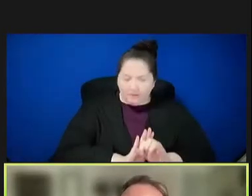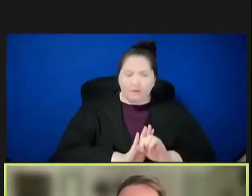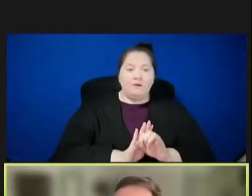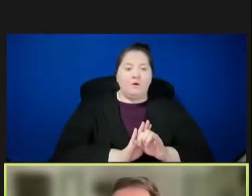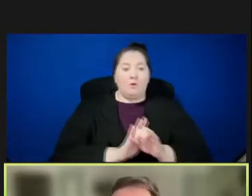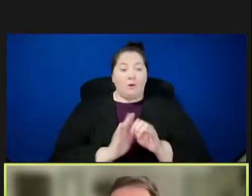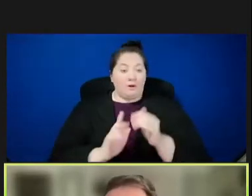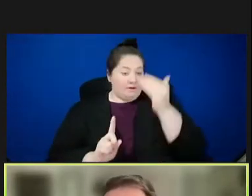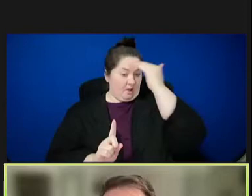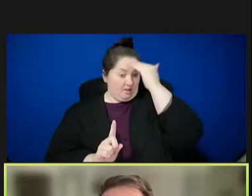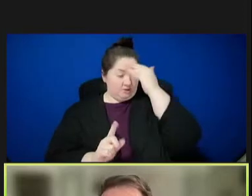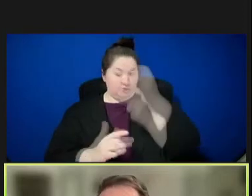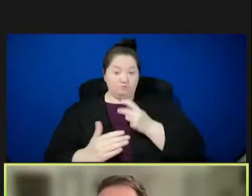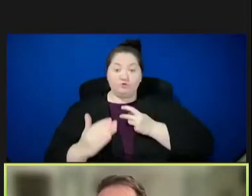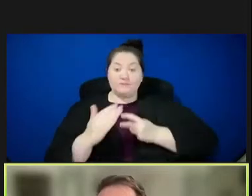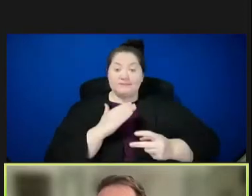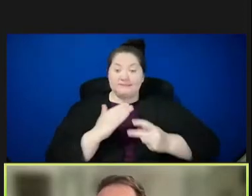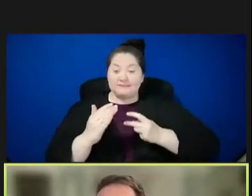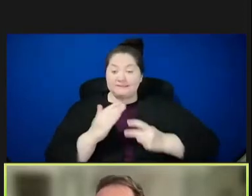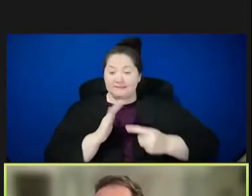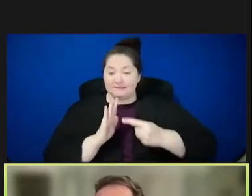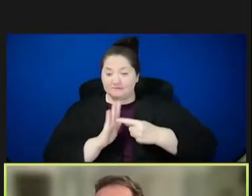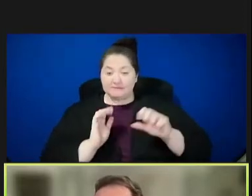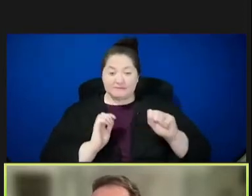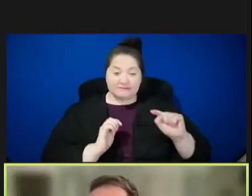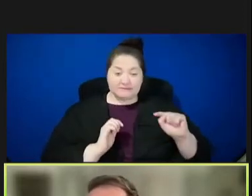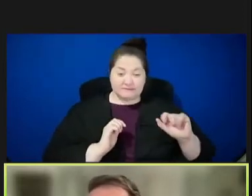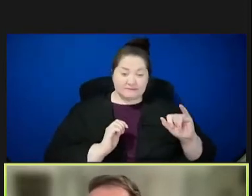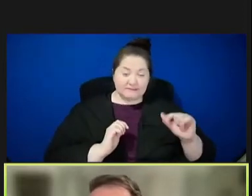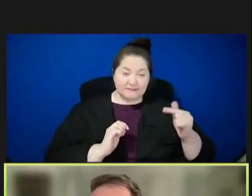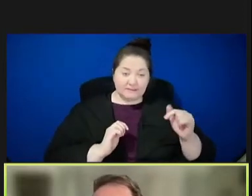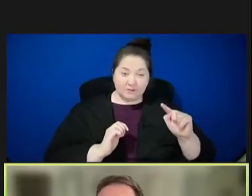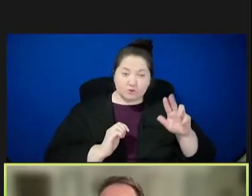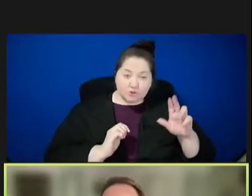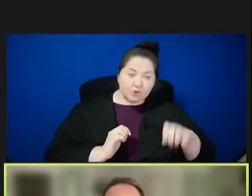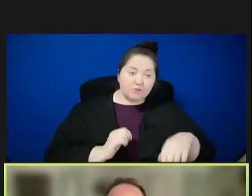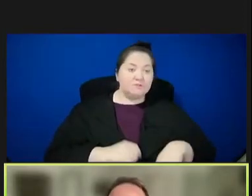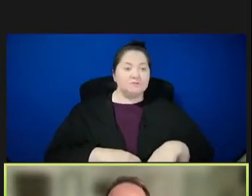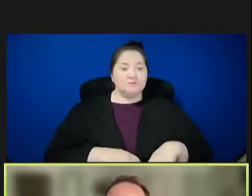of predictive signatures, this would give faster results, greater probability of success,